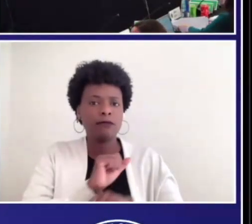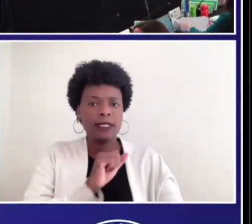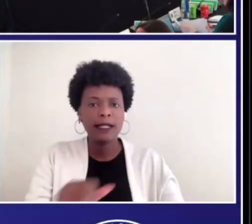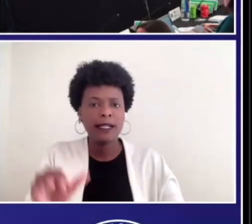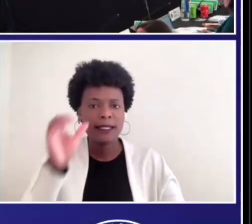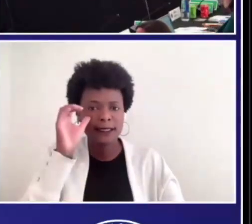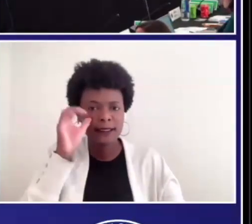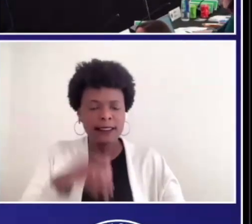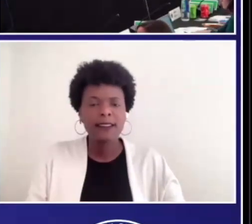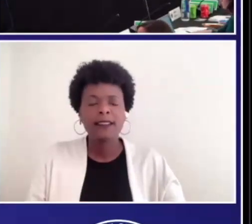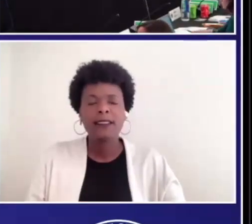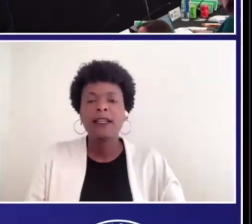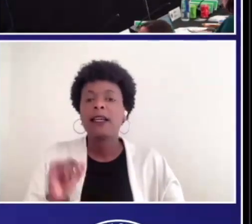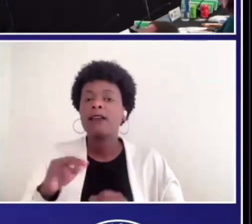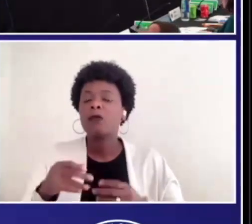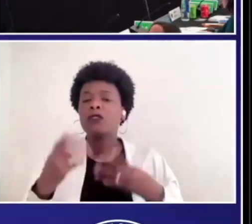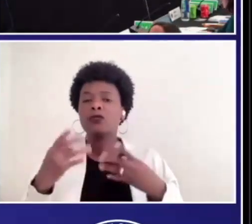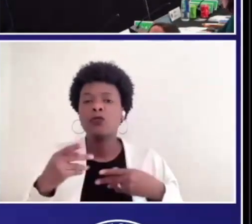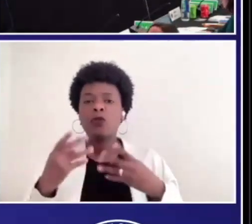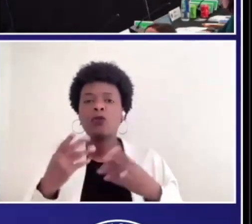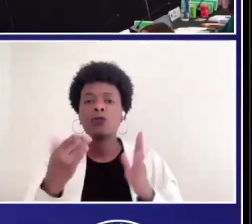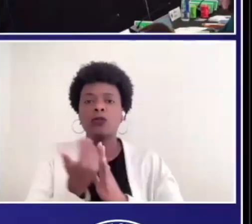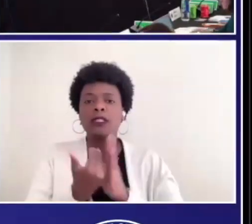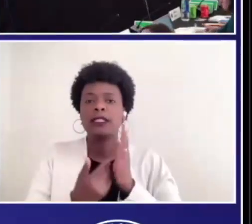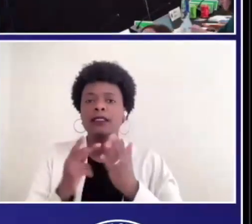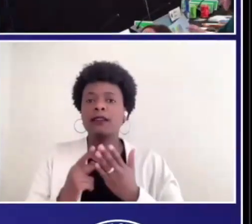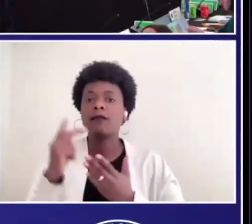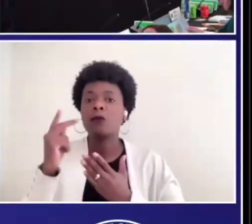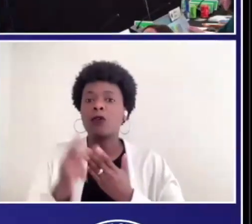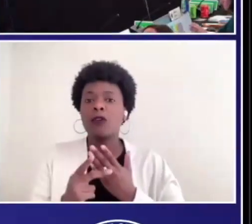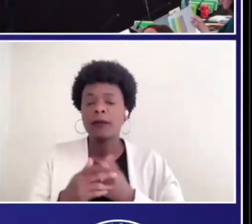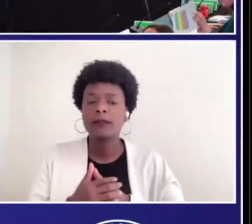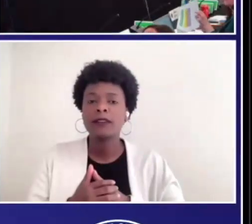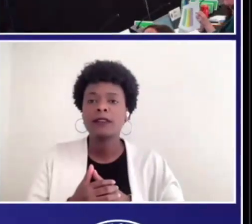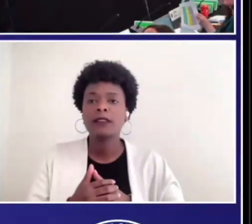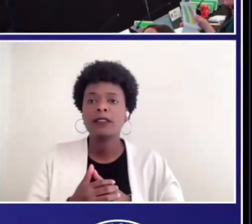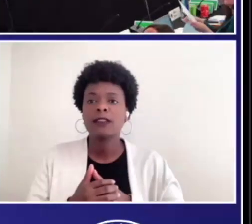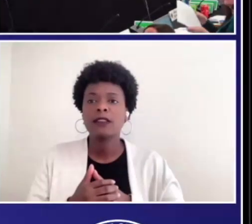to the list of programs, one of the things that we heard about the